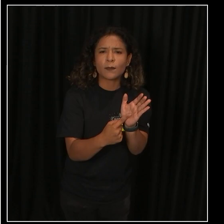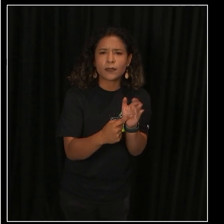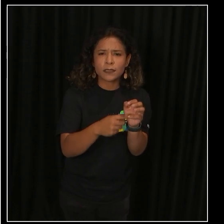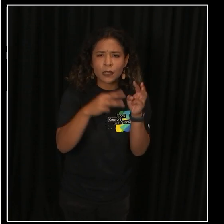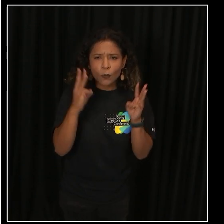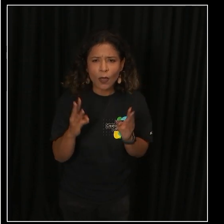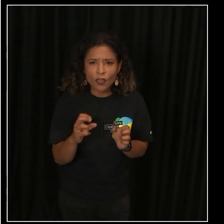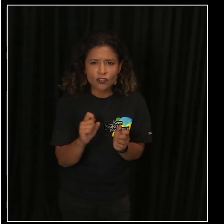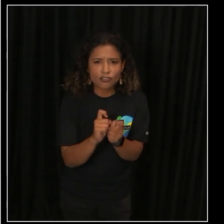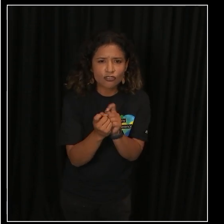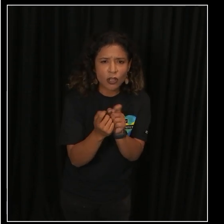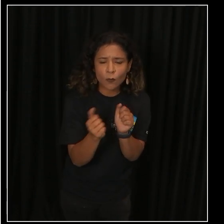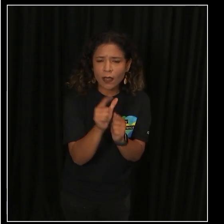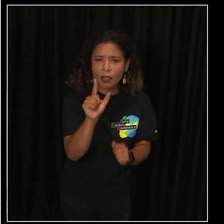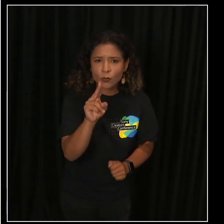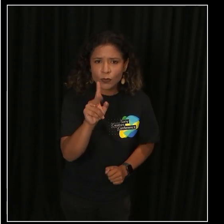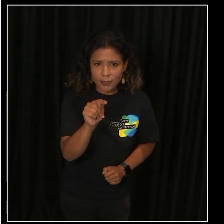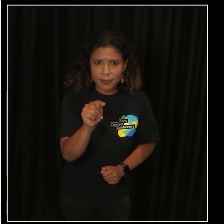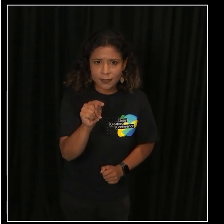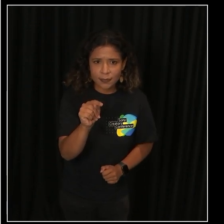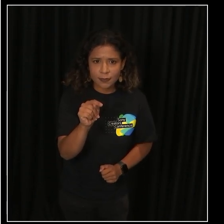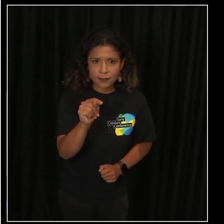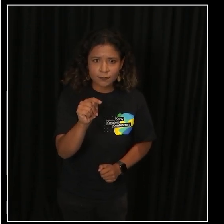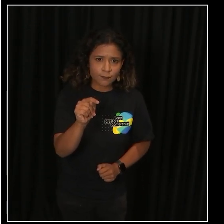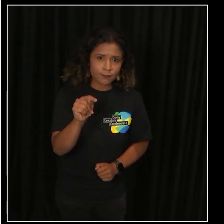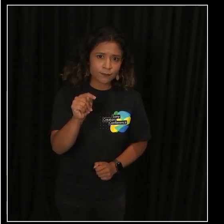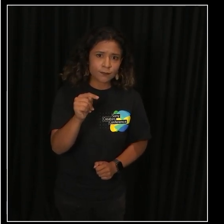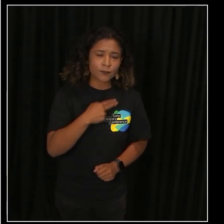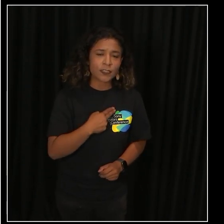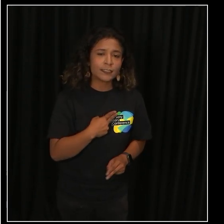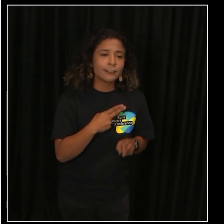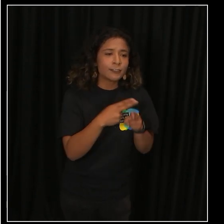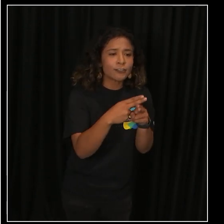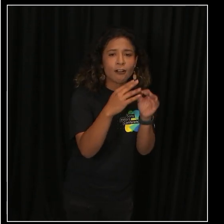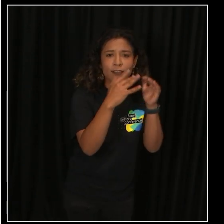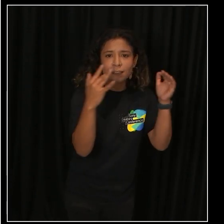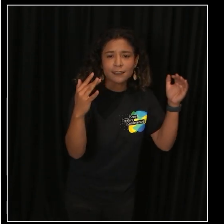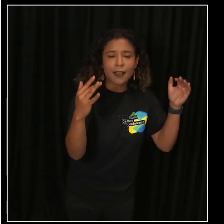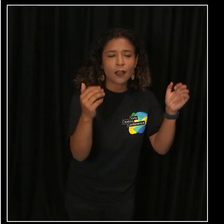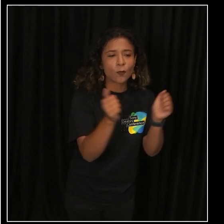In our project we called the sky corresponding to the various atmospheric conditions, a Basis Sky.